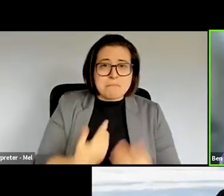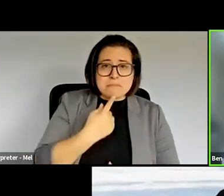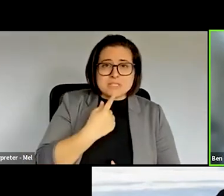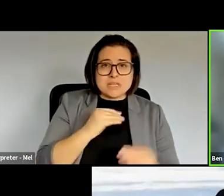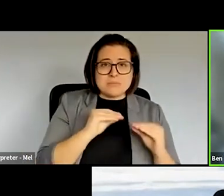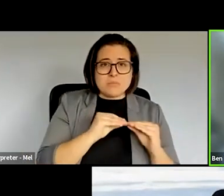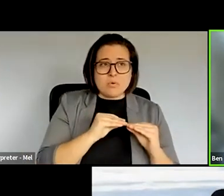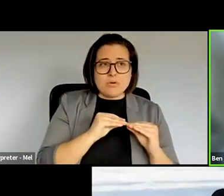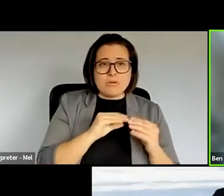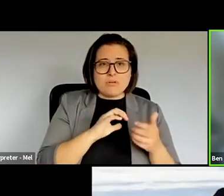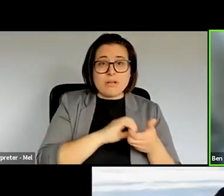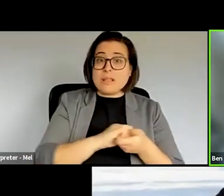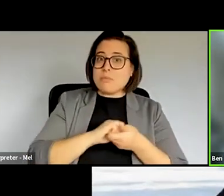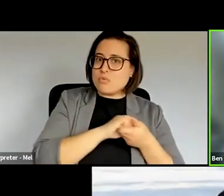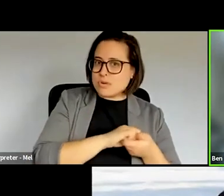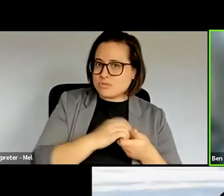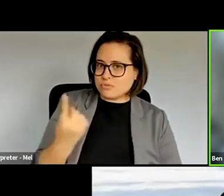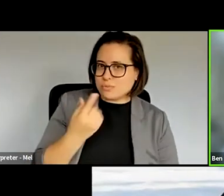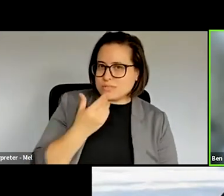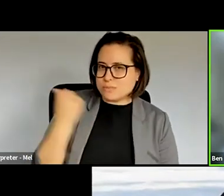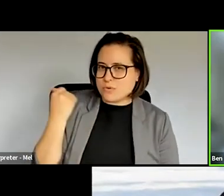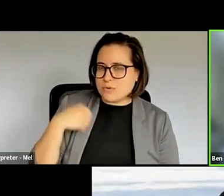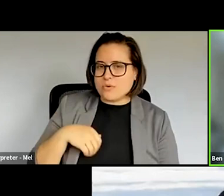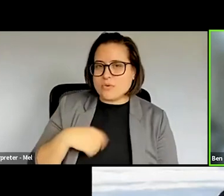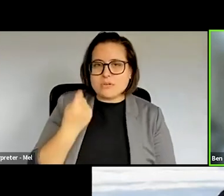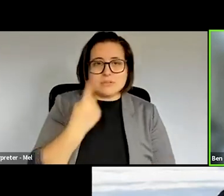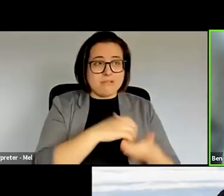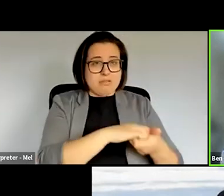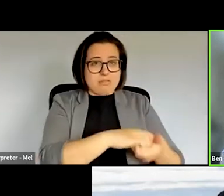but I think we have to understand that collaborative systems have